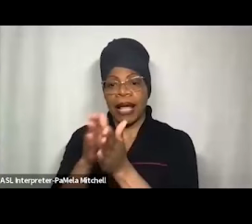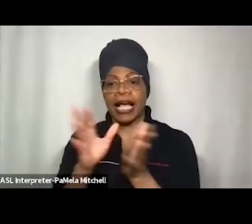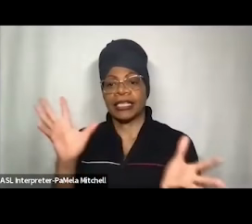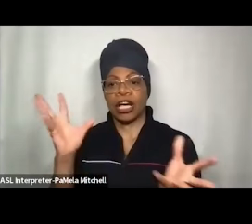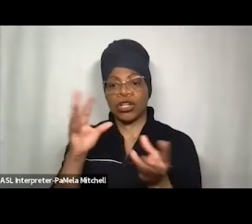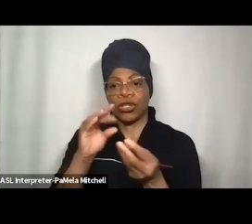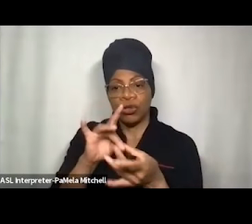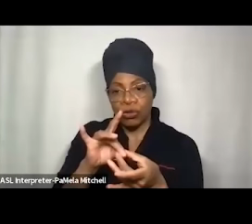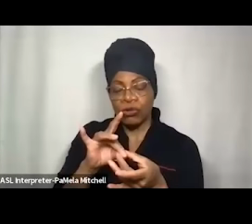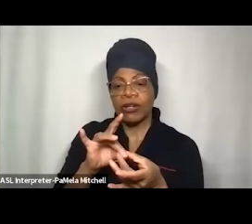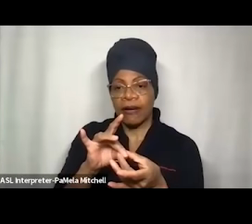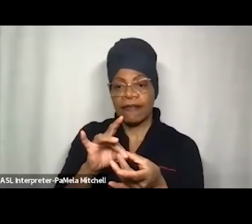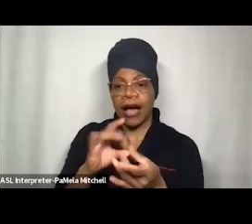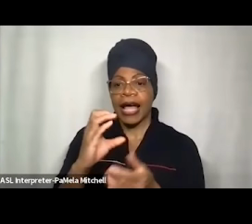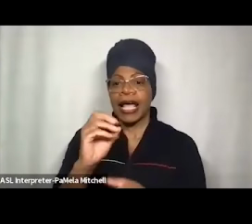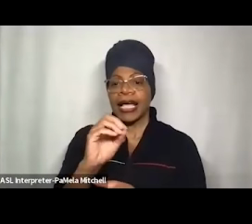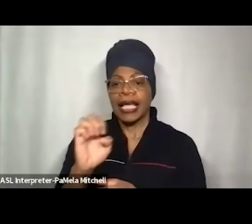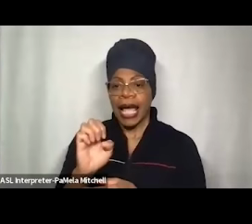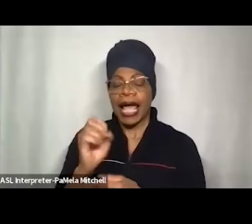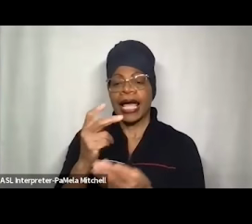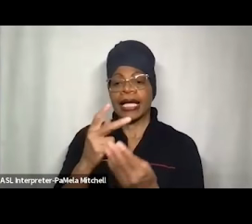case plan for these individuals during the reentry process.